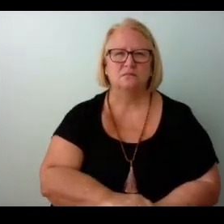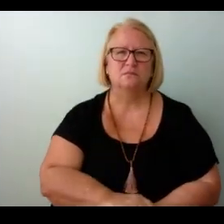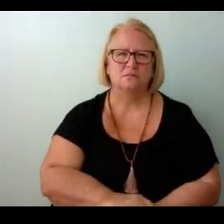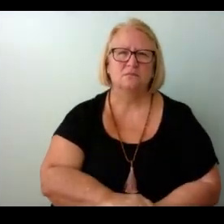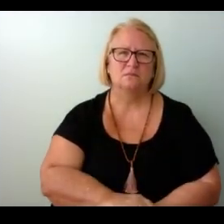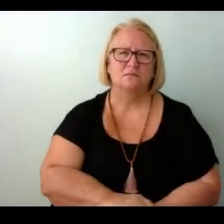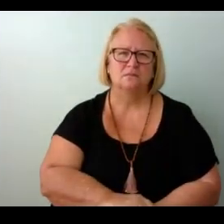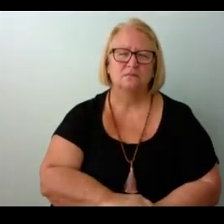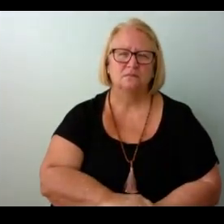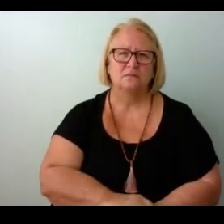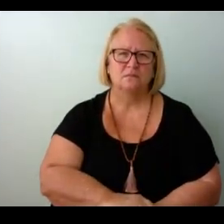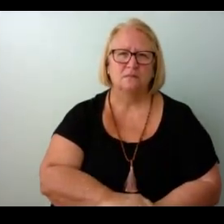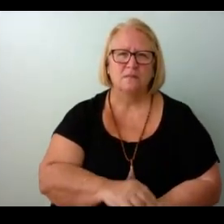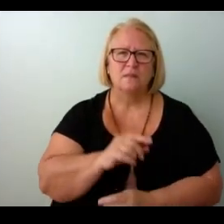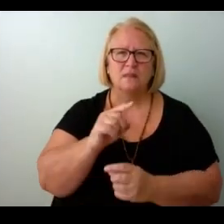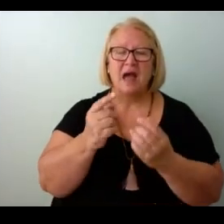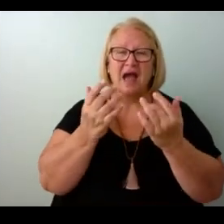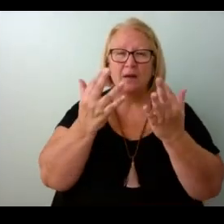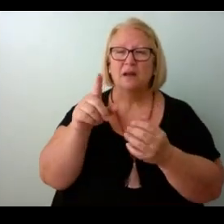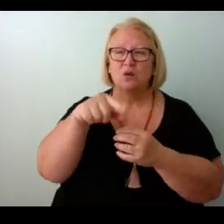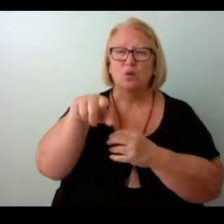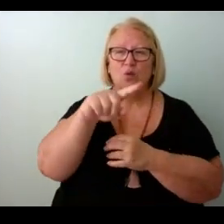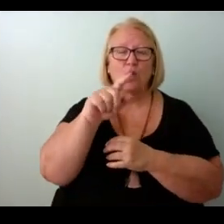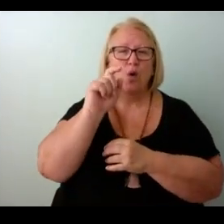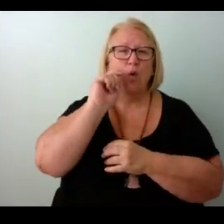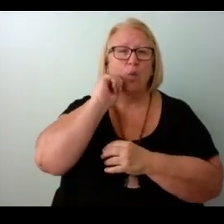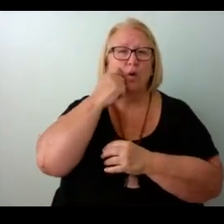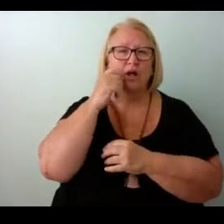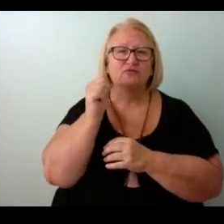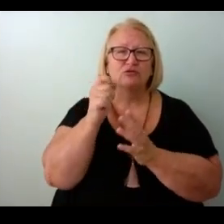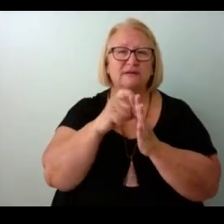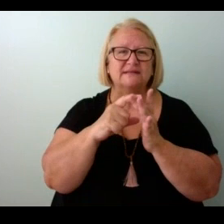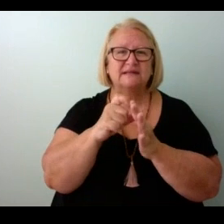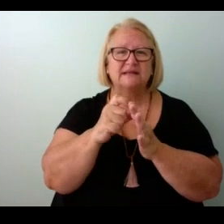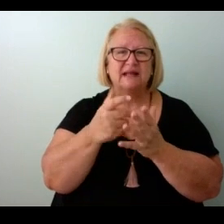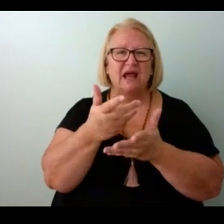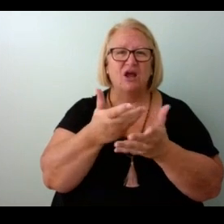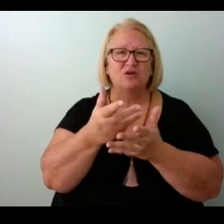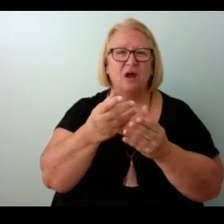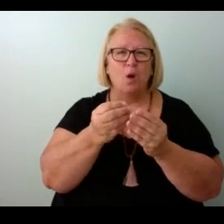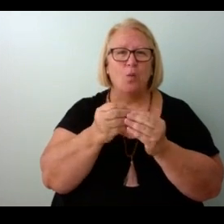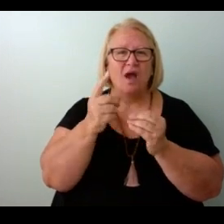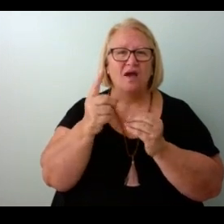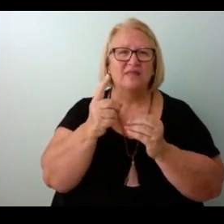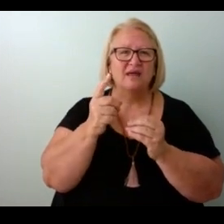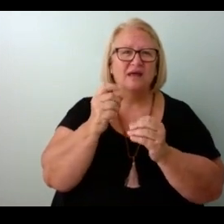of you out there would have done interaction with the great NULS program, no interest loans